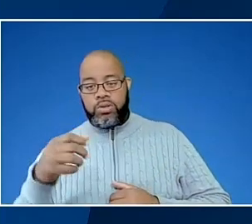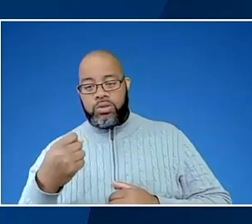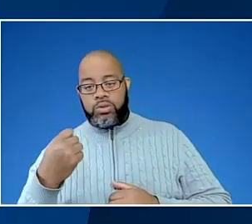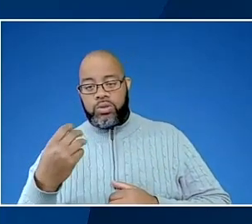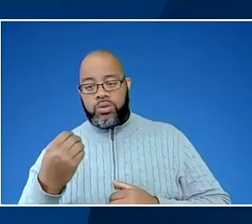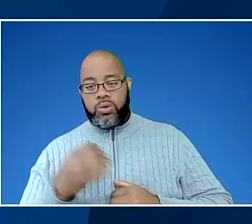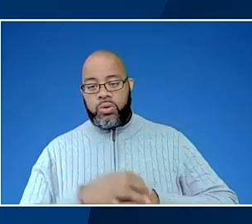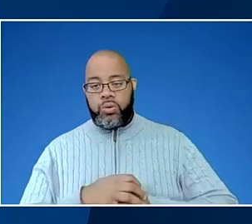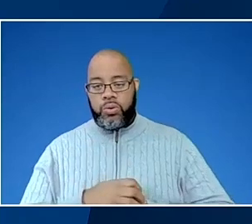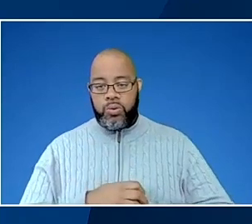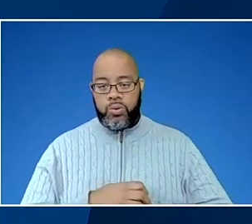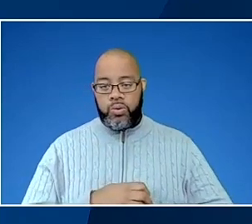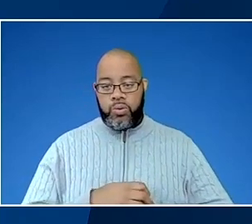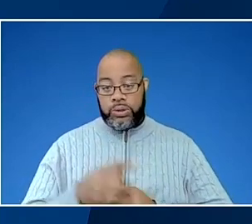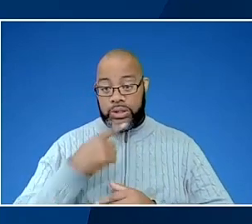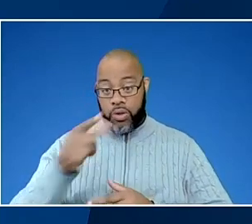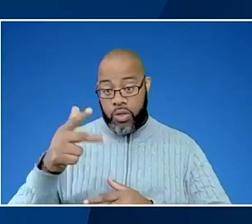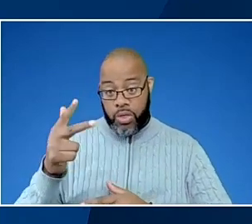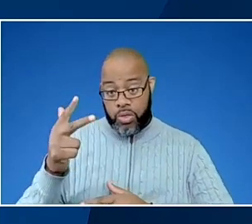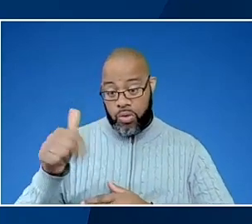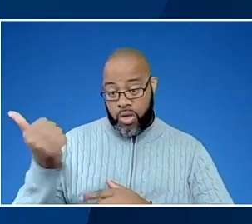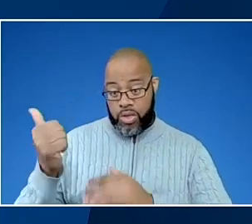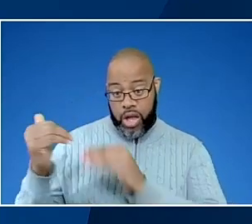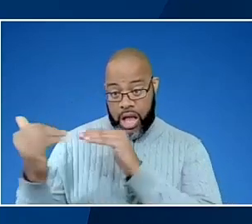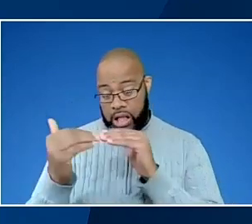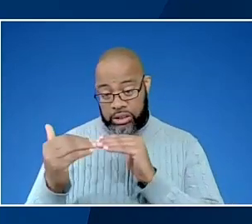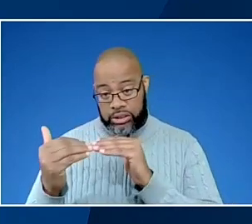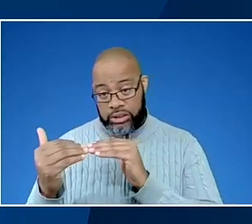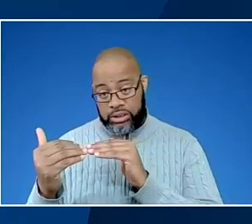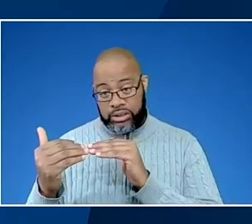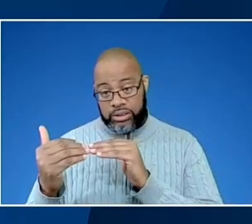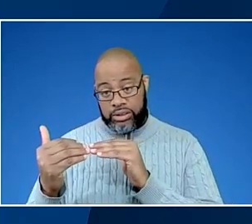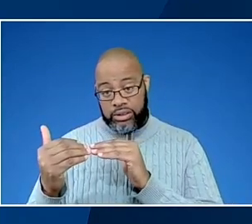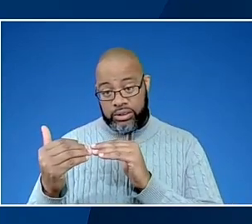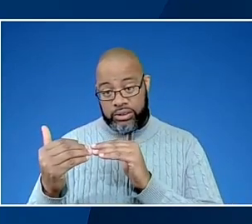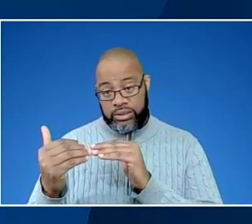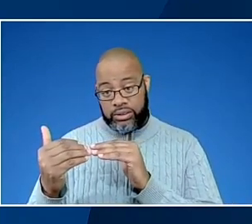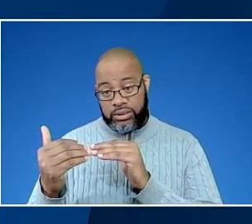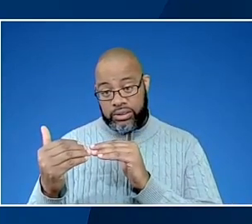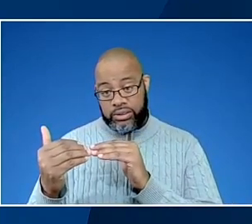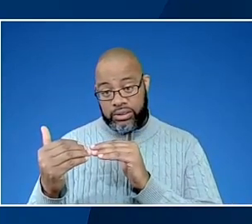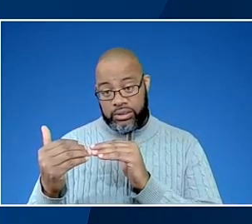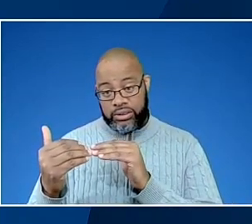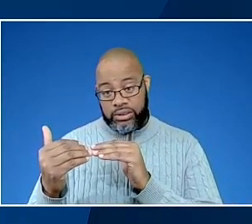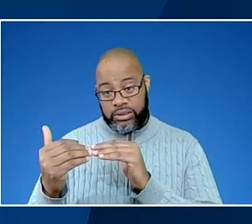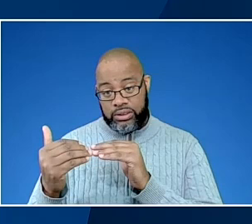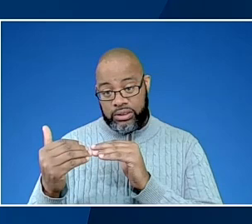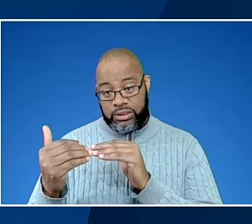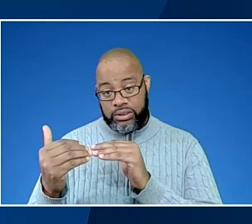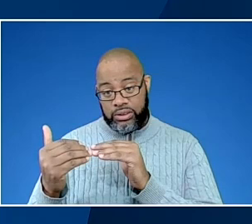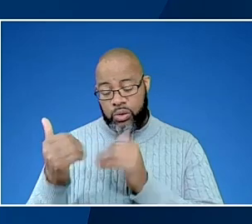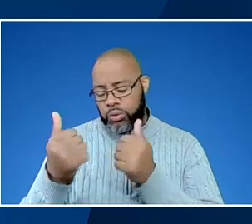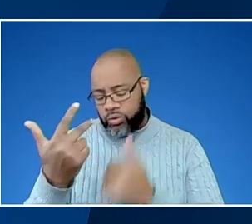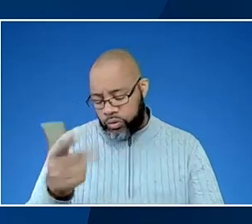And when you say your three other colleagues. Which three are you asking